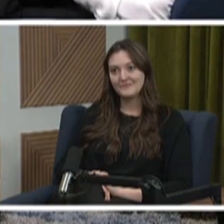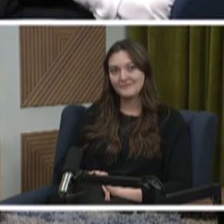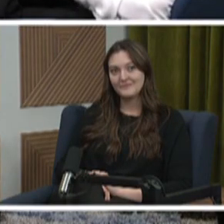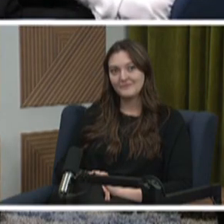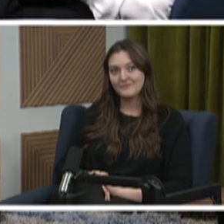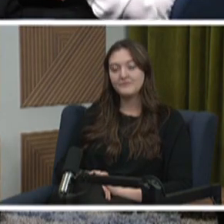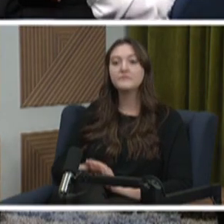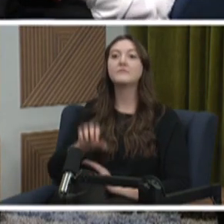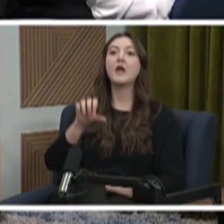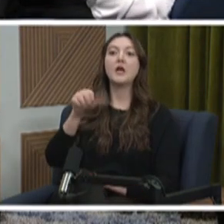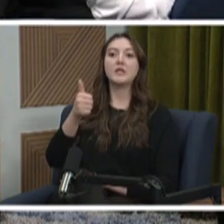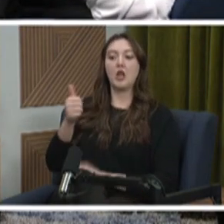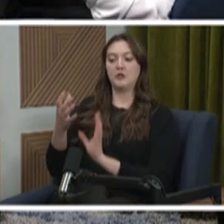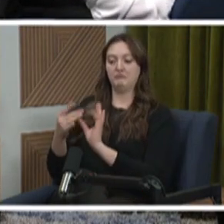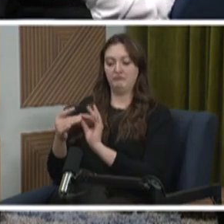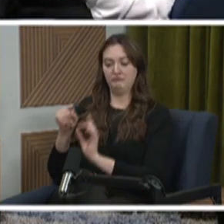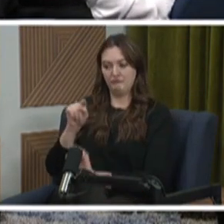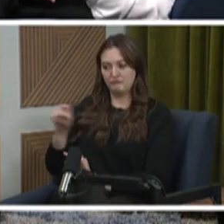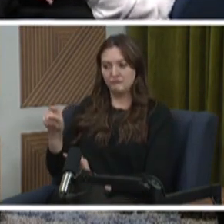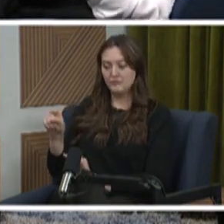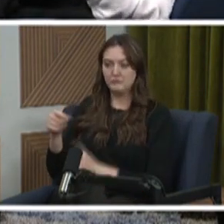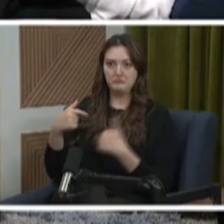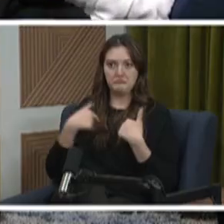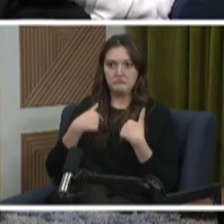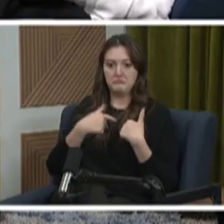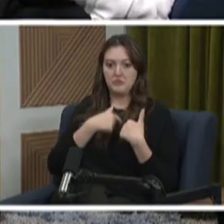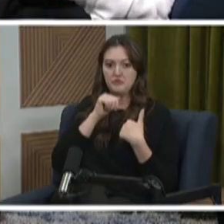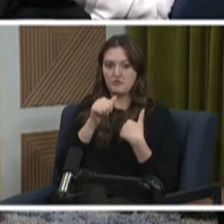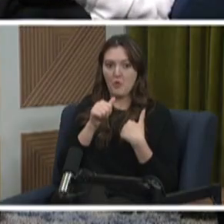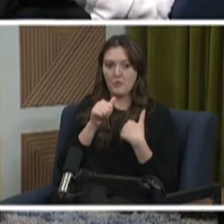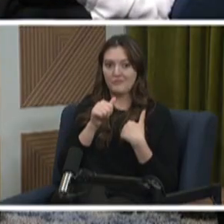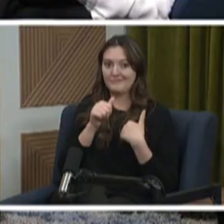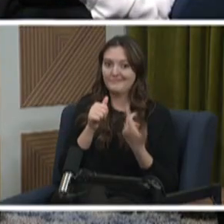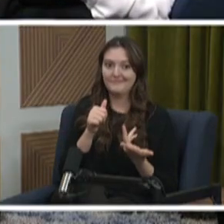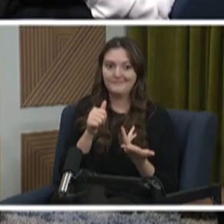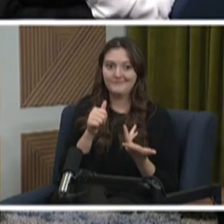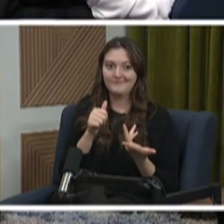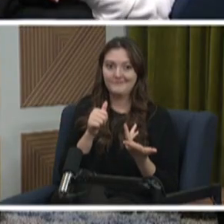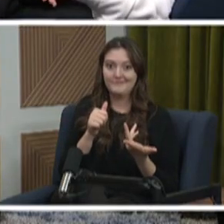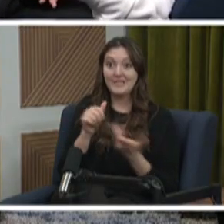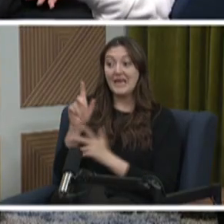Another thing that's come up is that we don't always have interpreters at a TV station.